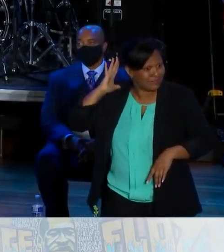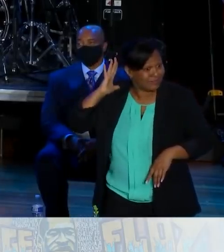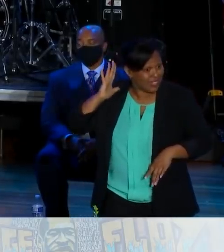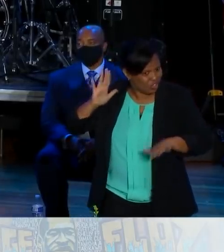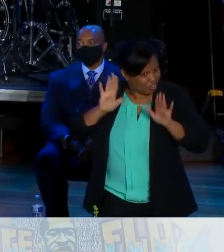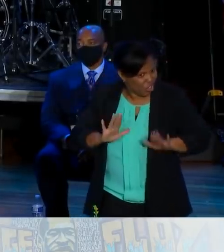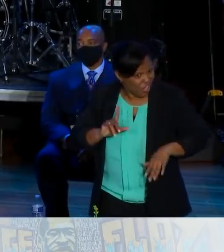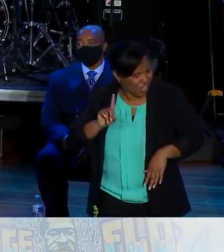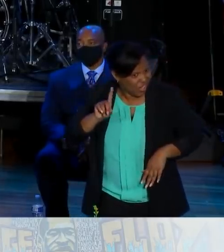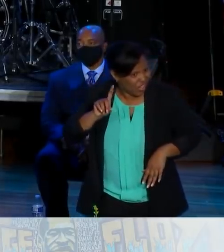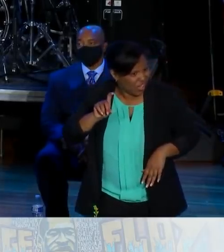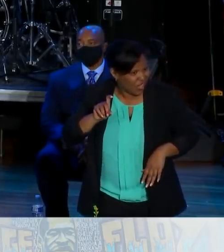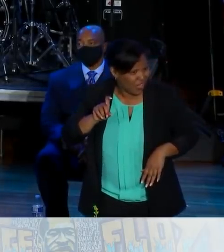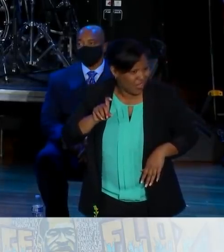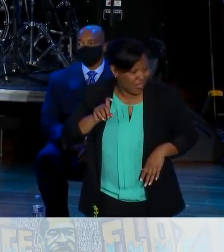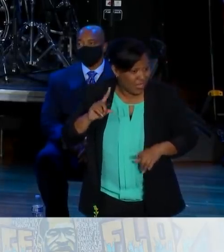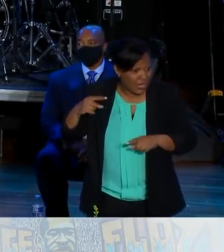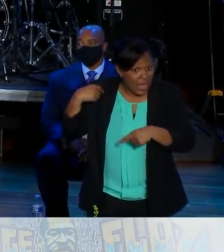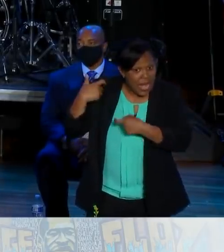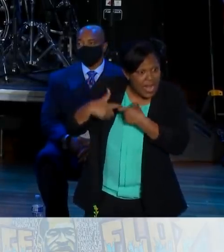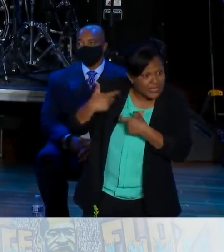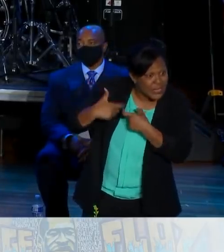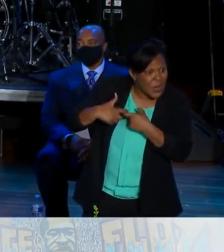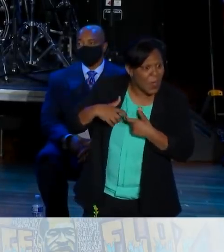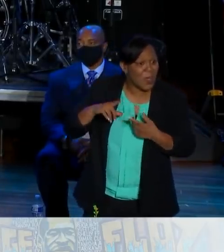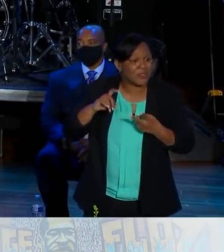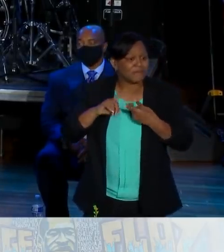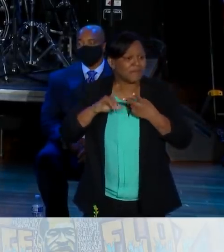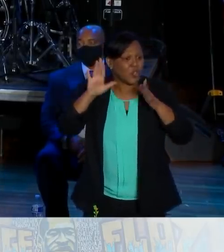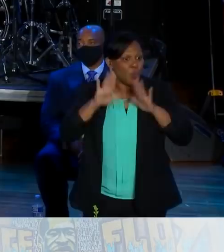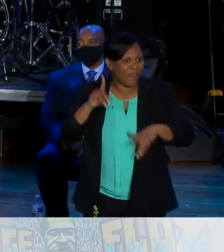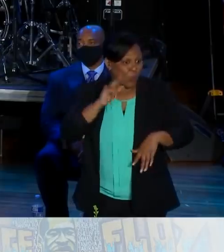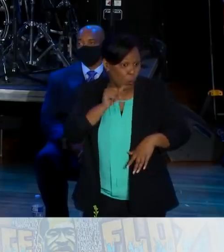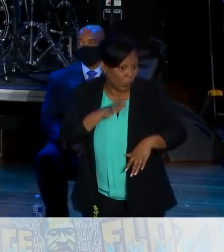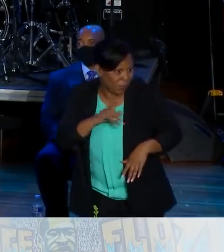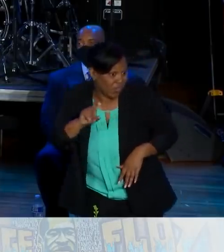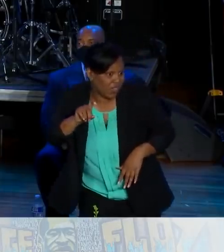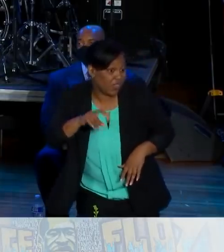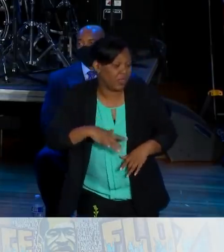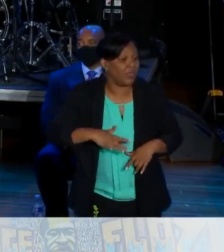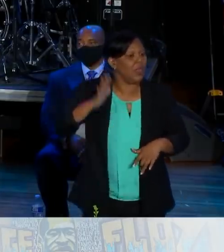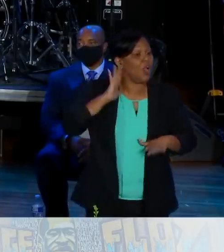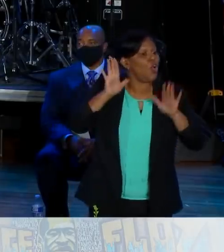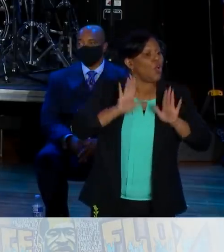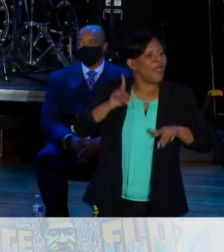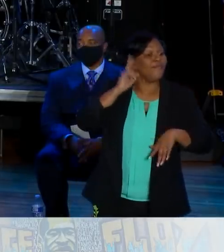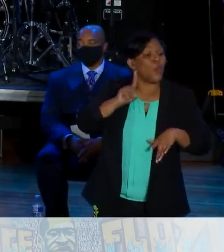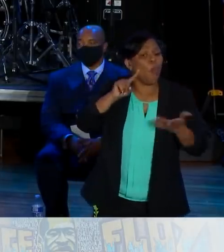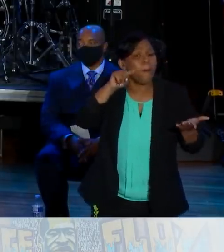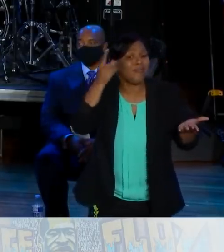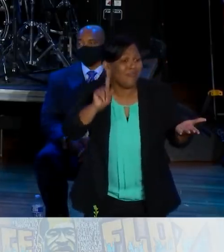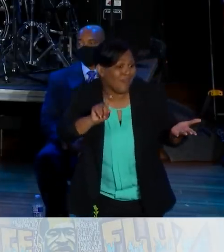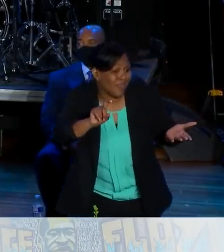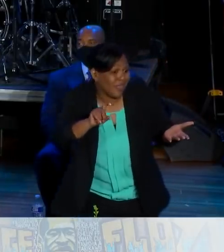GREAT FOR EVERYBODY FOR THE FIRST TIME, IT NEVER WAS GREAT FOR BLACKS, NEVER WAS GREAT FOR